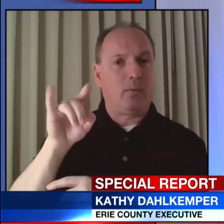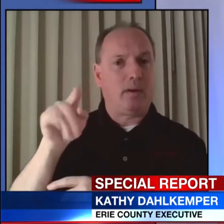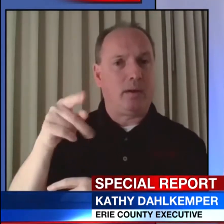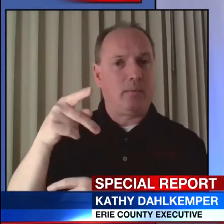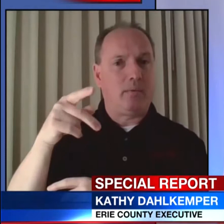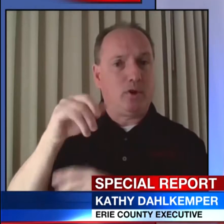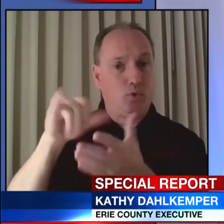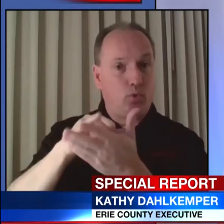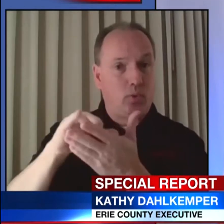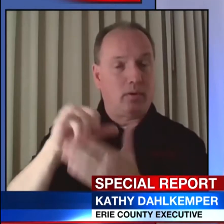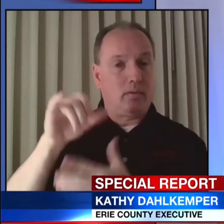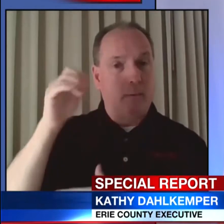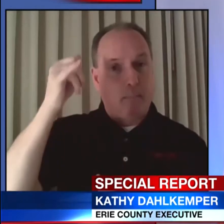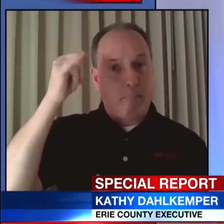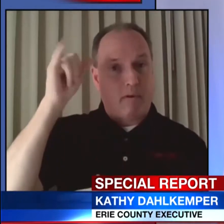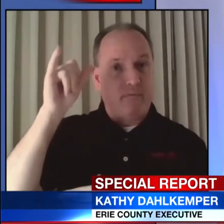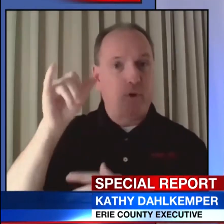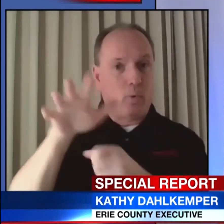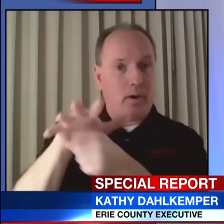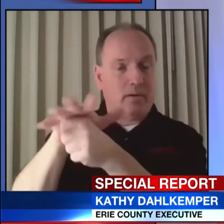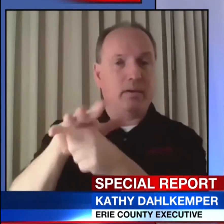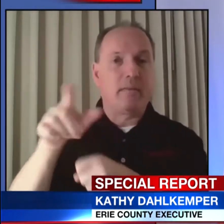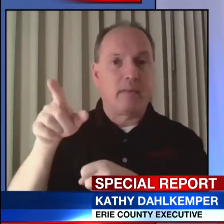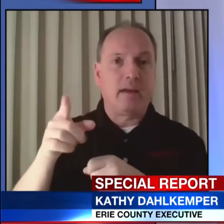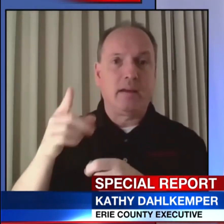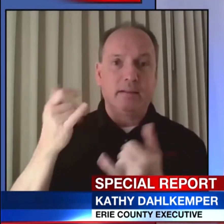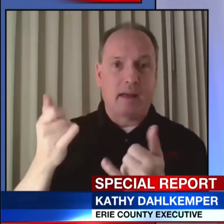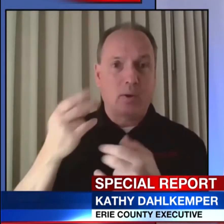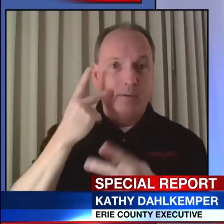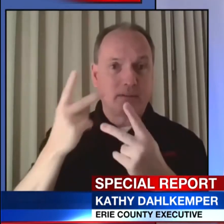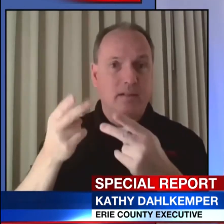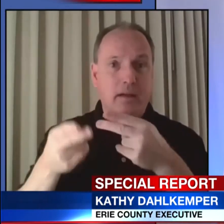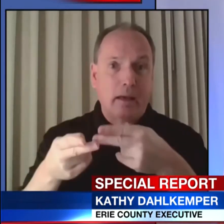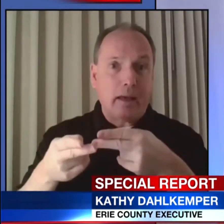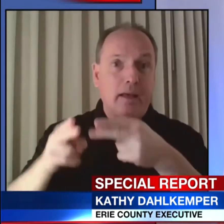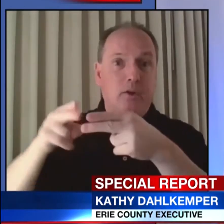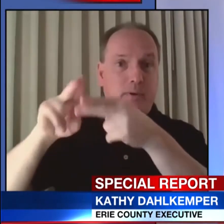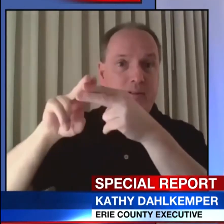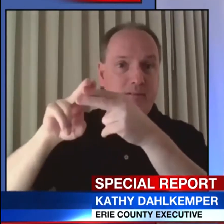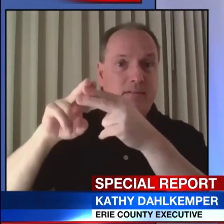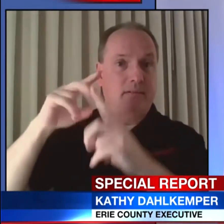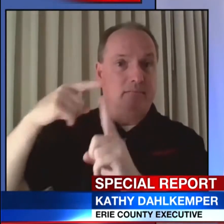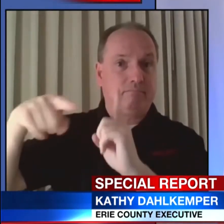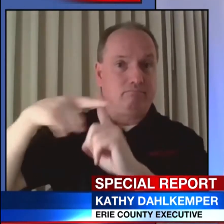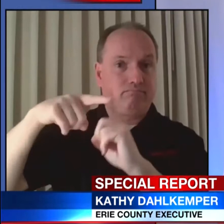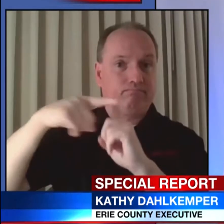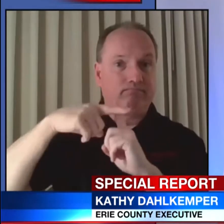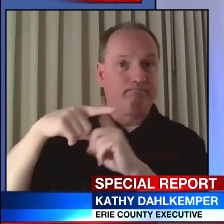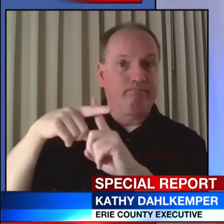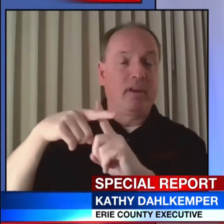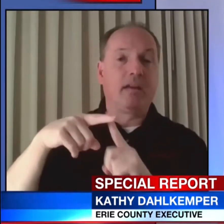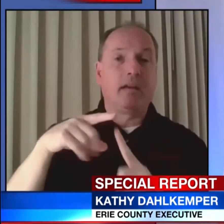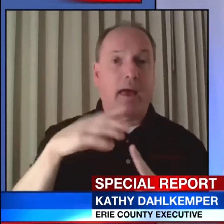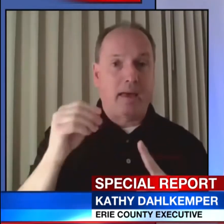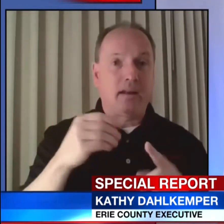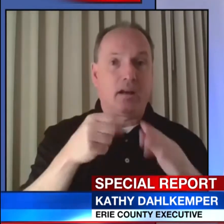REMAIN WAWARE. I HAD CONVERSATIONS WITH MY COLLEAGUES IN THE BUFFALO REGION AND THEY ARE SEEING